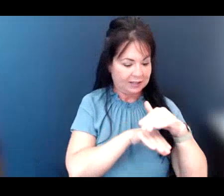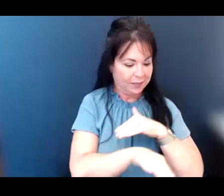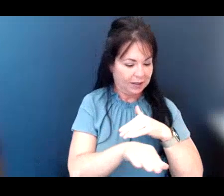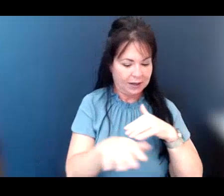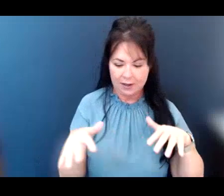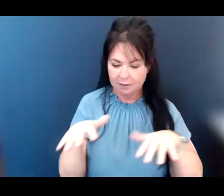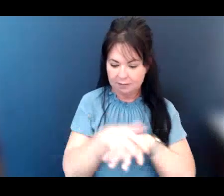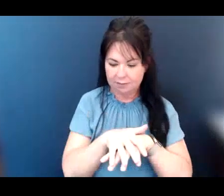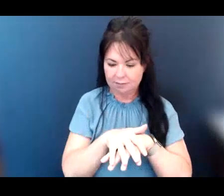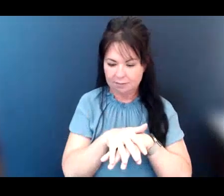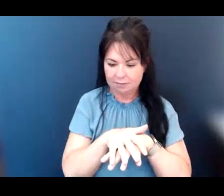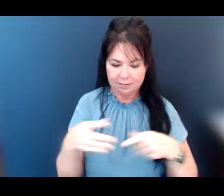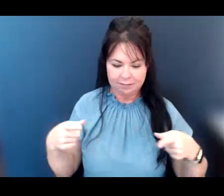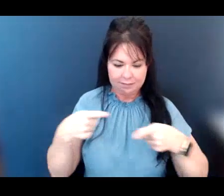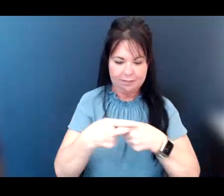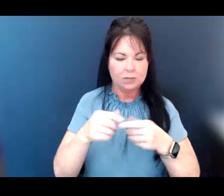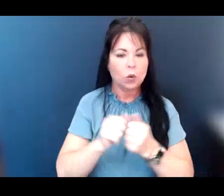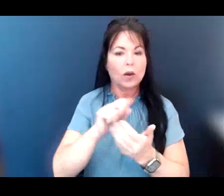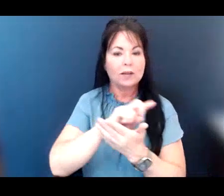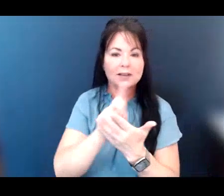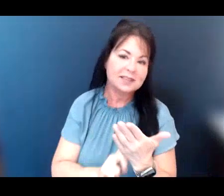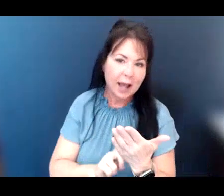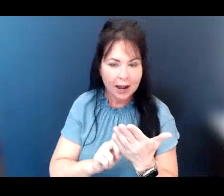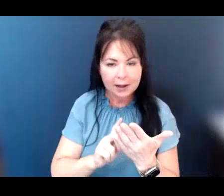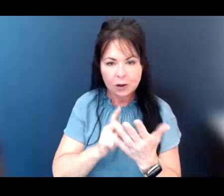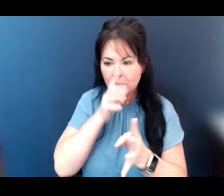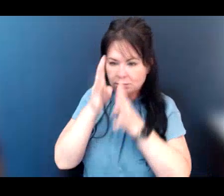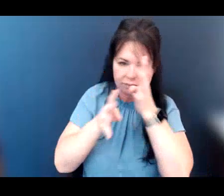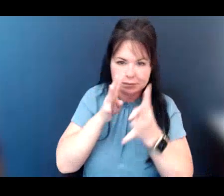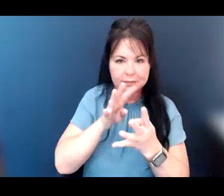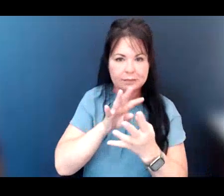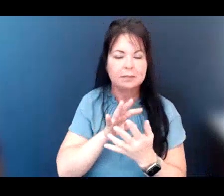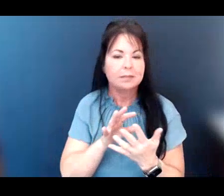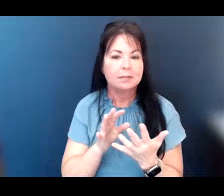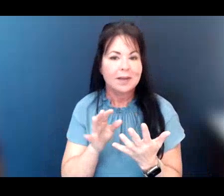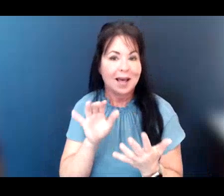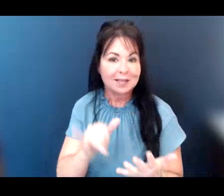Not only is it a good reminder for us about the need for feedback on the products we create,